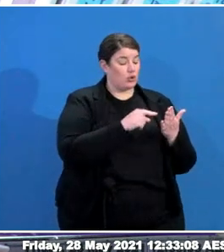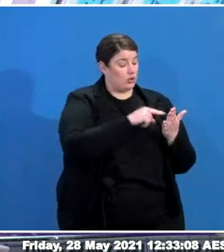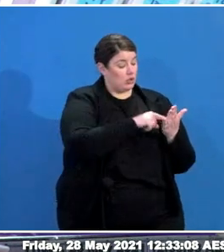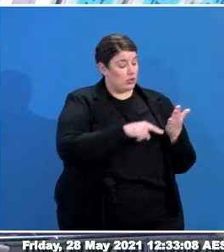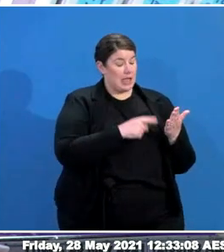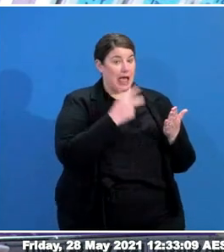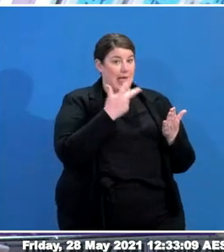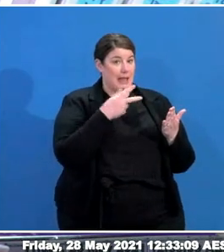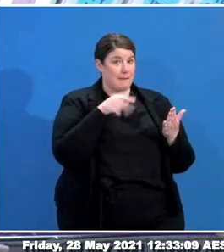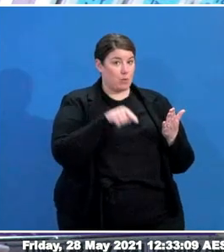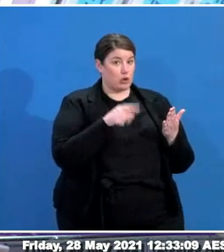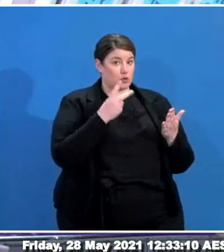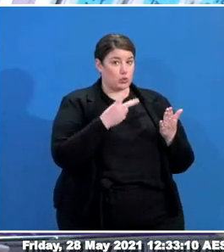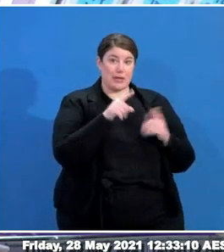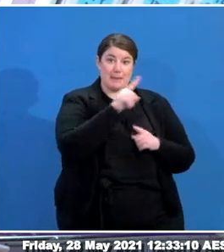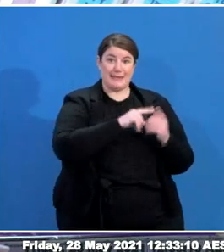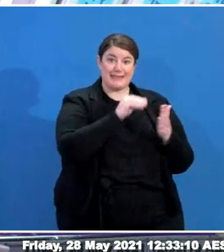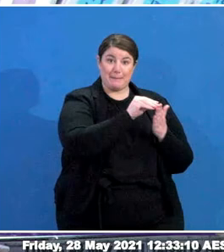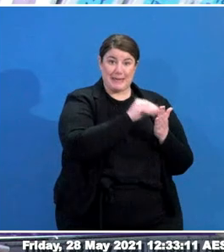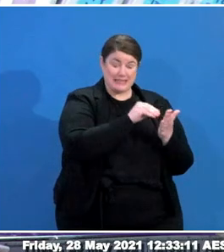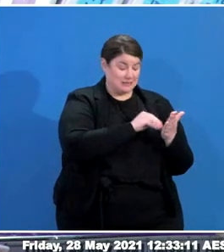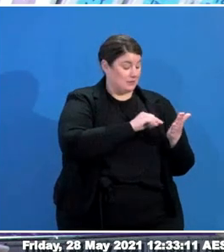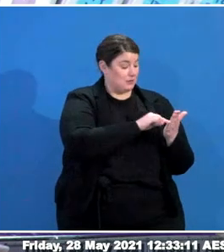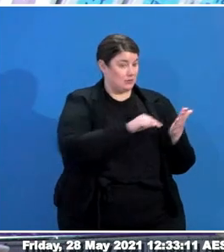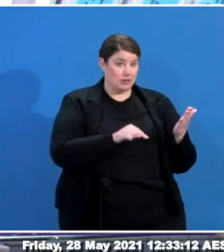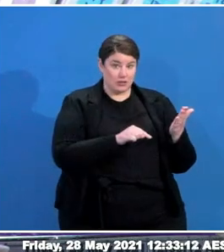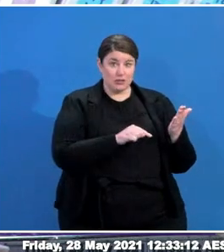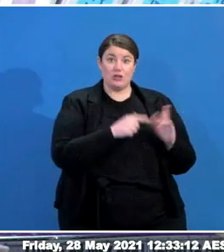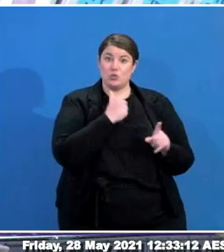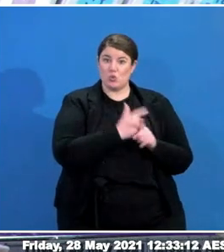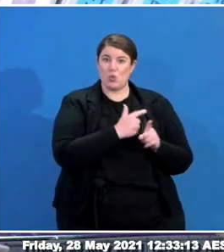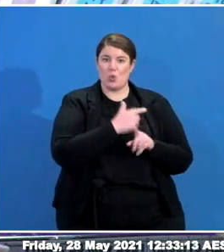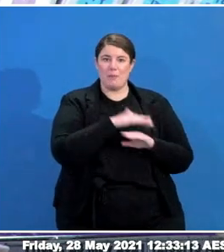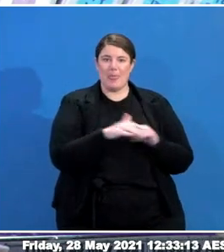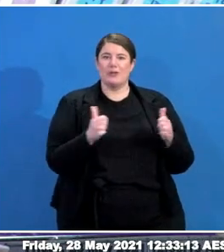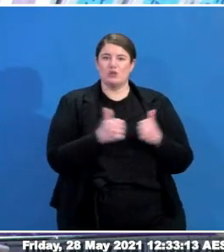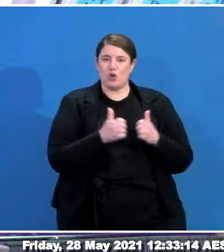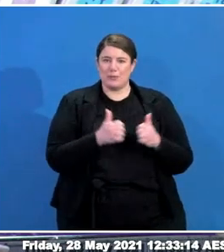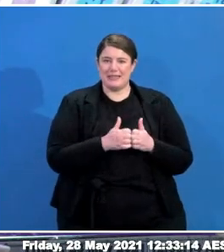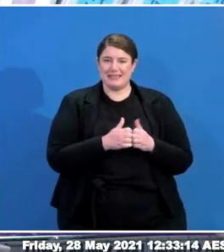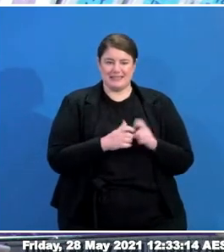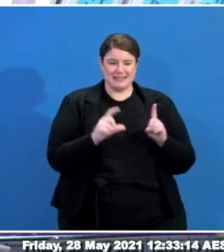minutes, that that part of the minutes relate to the document which is D19.